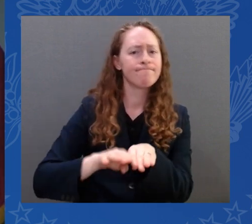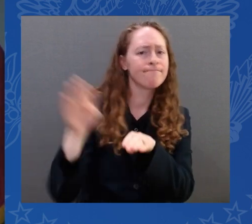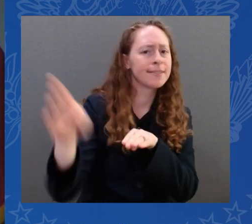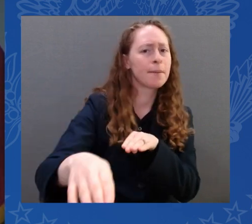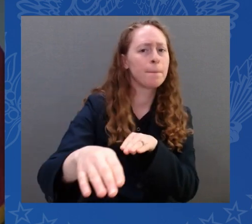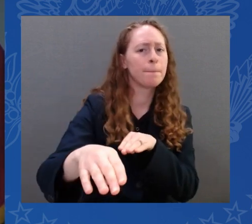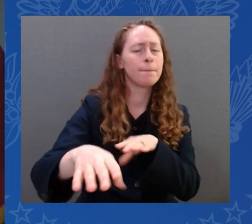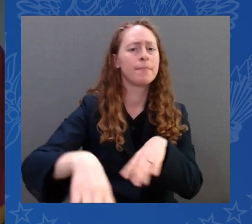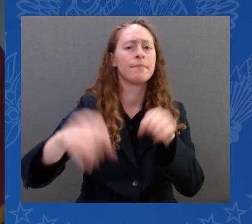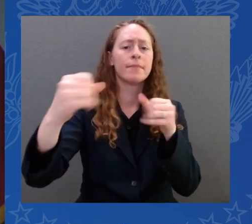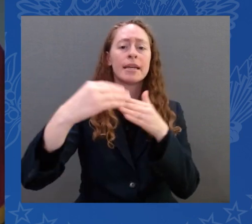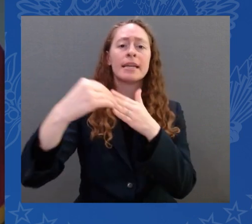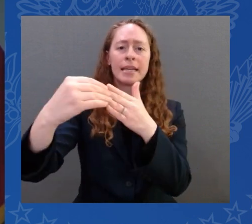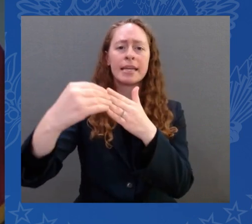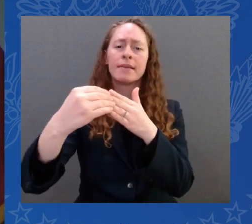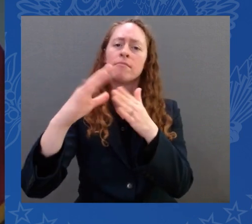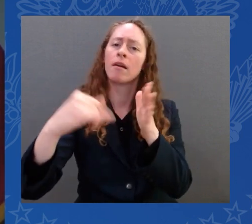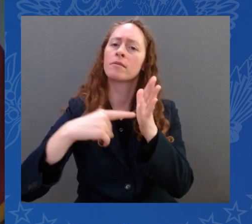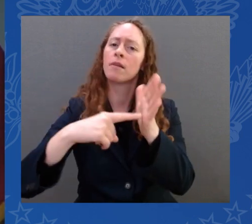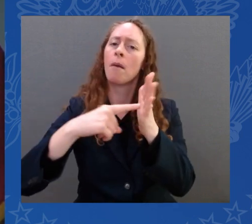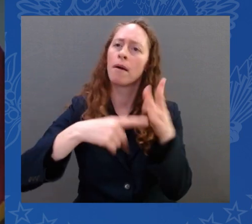Think of why most nations agreed to support us.